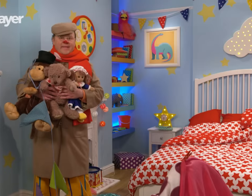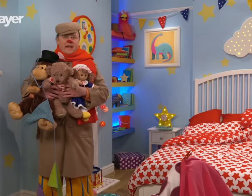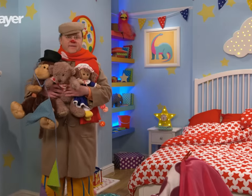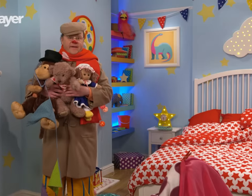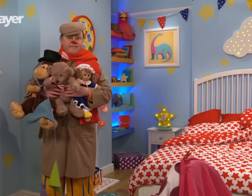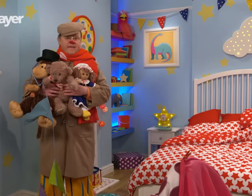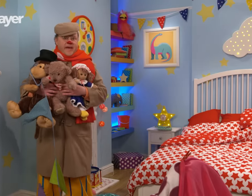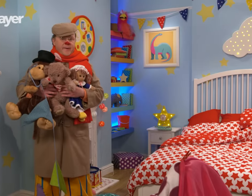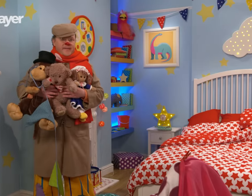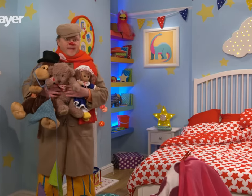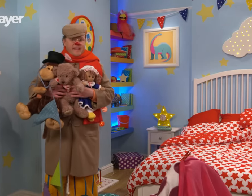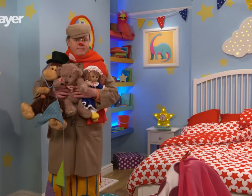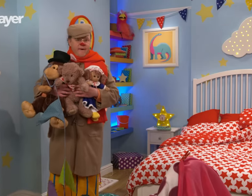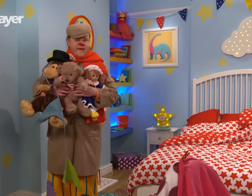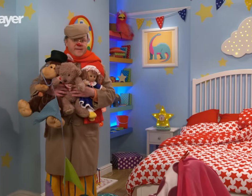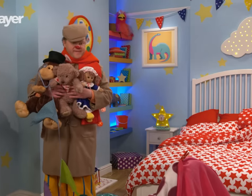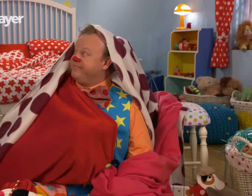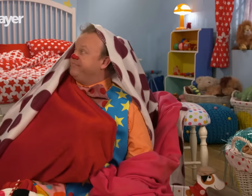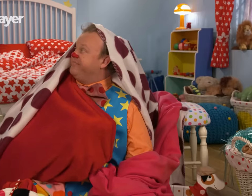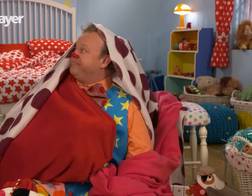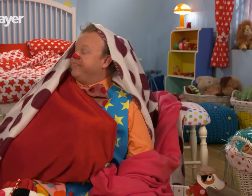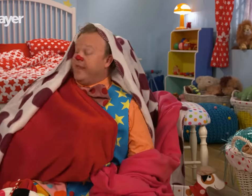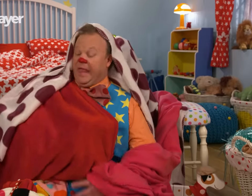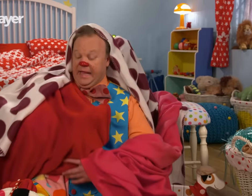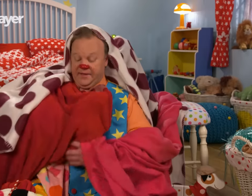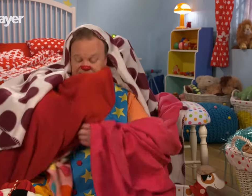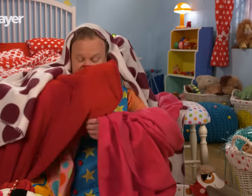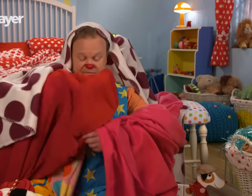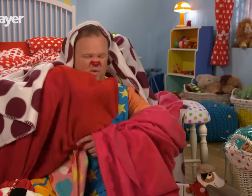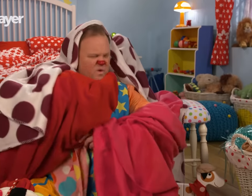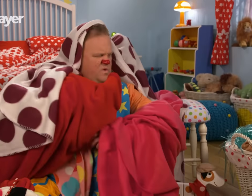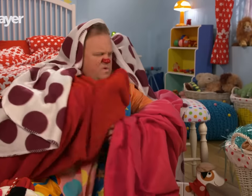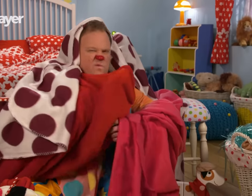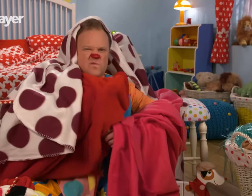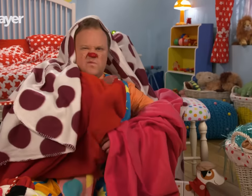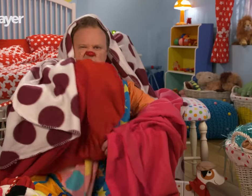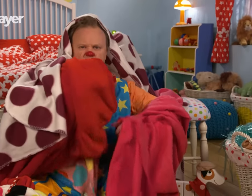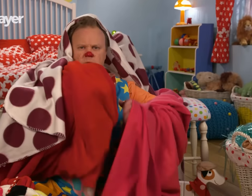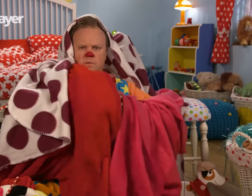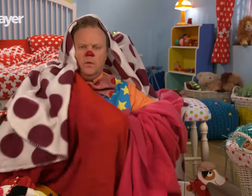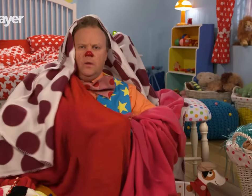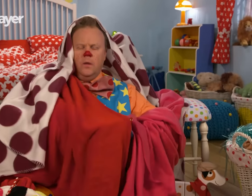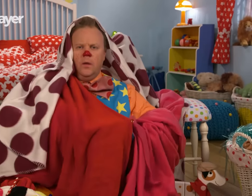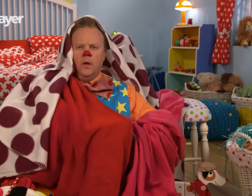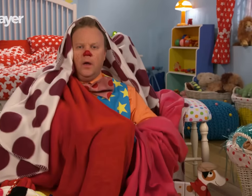that looks like a very cozy den the boy before we go mr tumble please will you show us the sign for dan